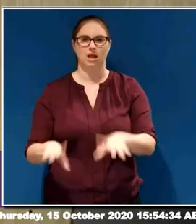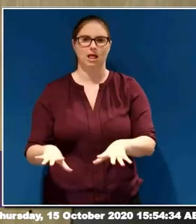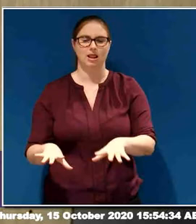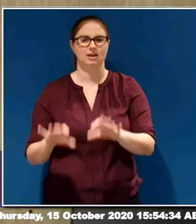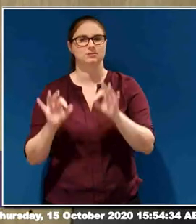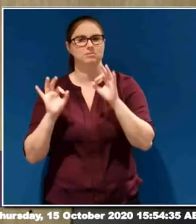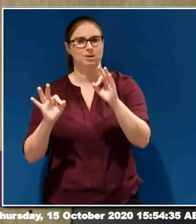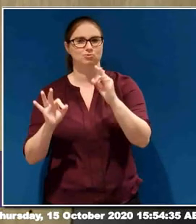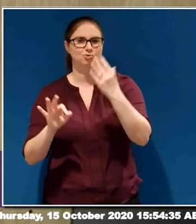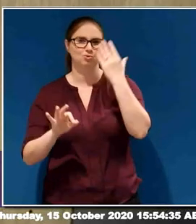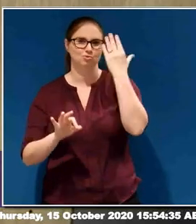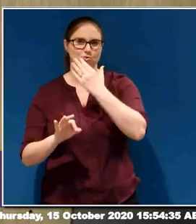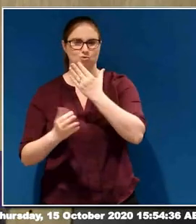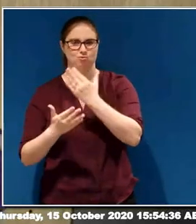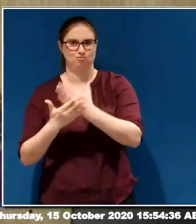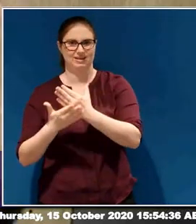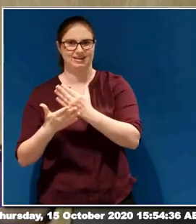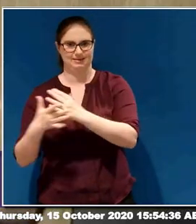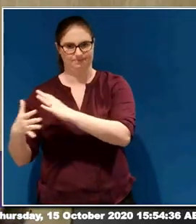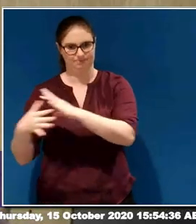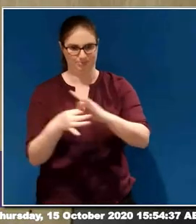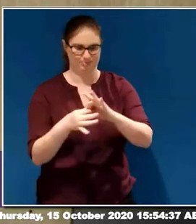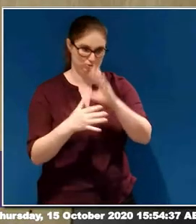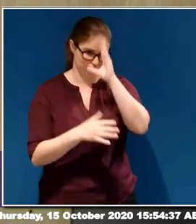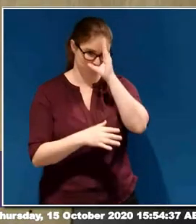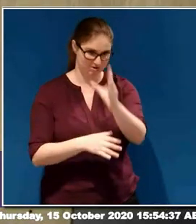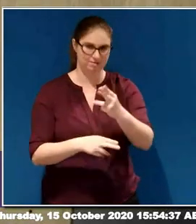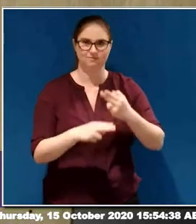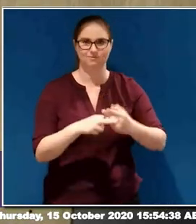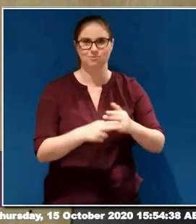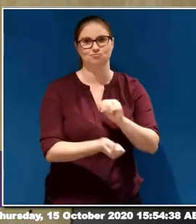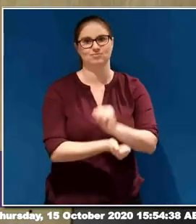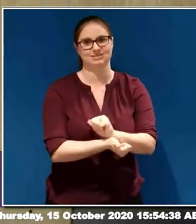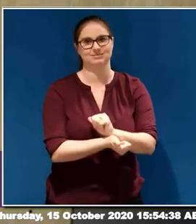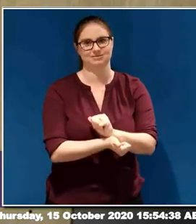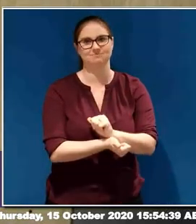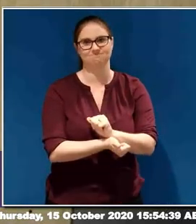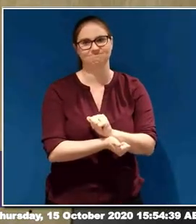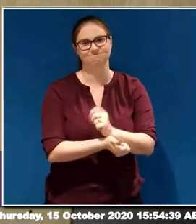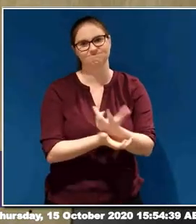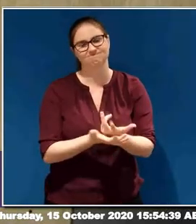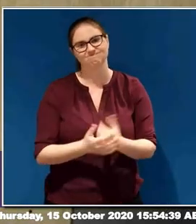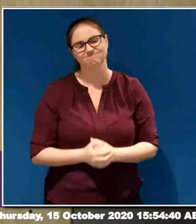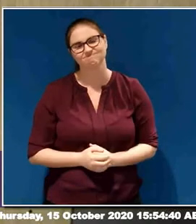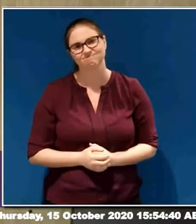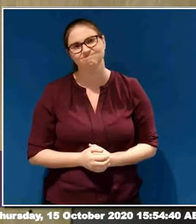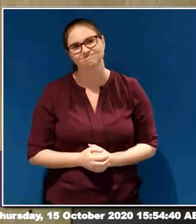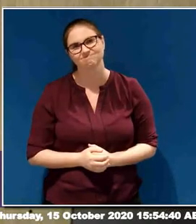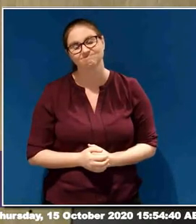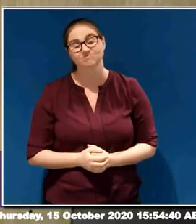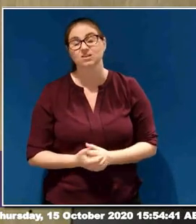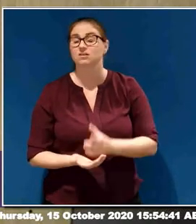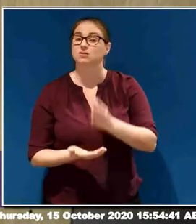What that came from was we were looking at the enrolment data in New South Wales